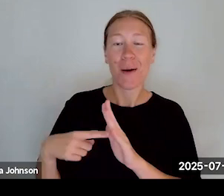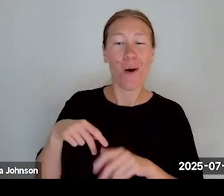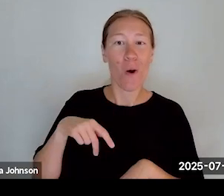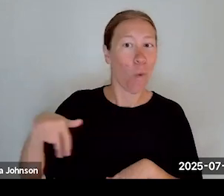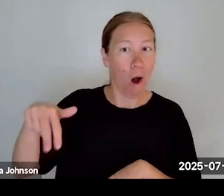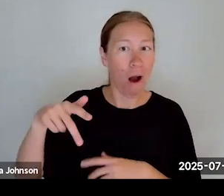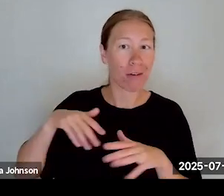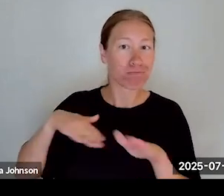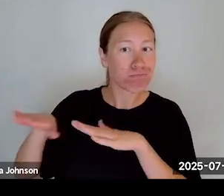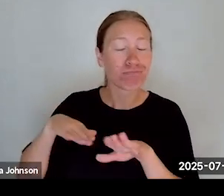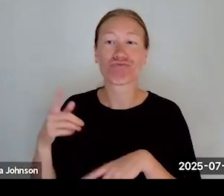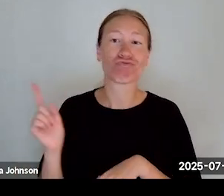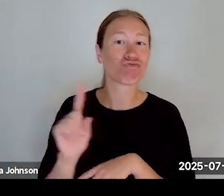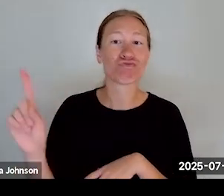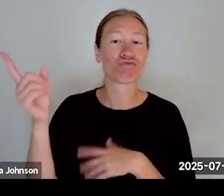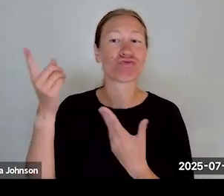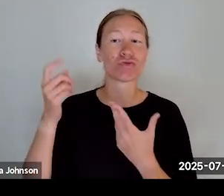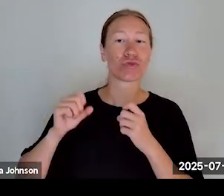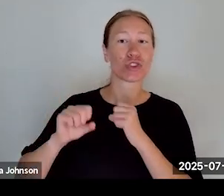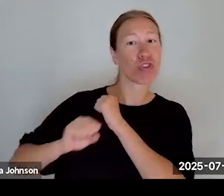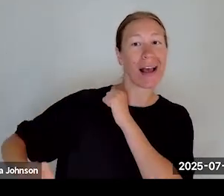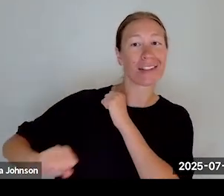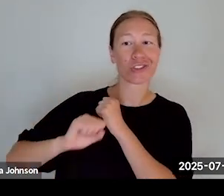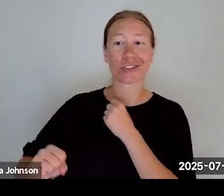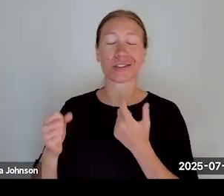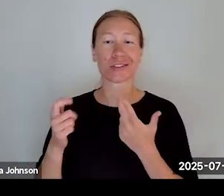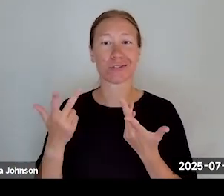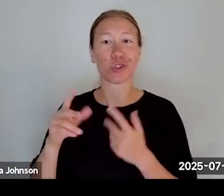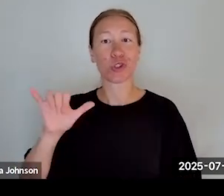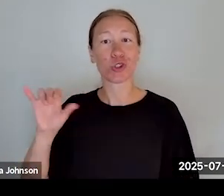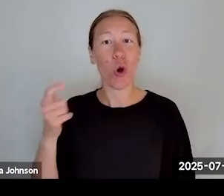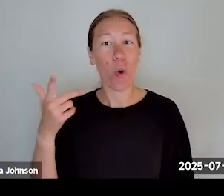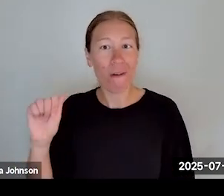stretching, or some other exercise could also be beneficial to relieve stress,